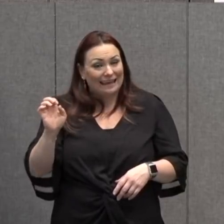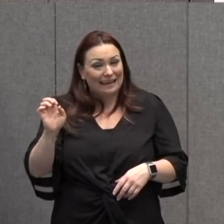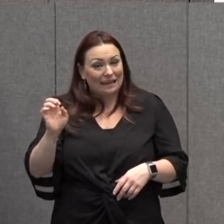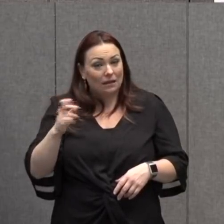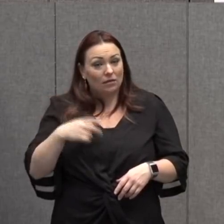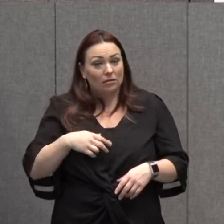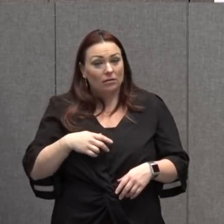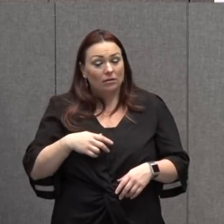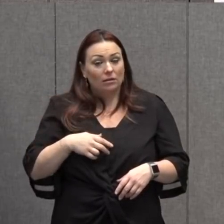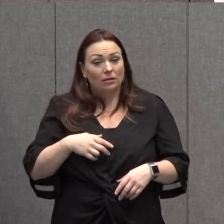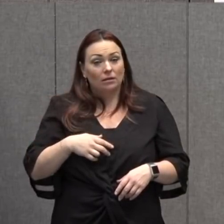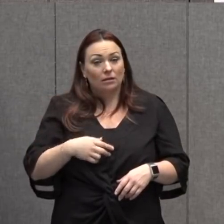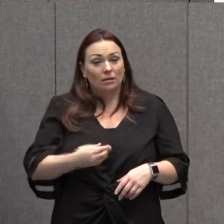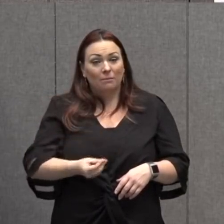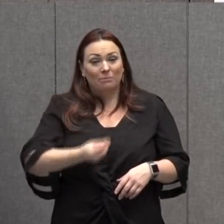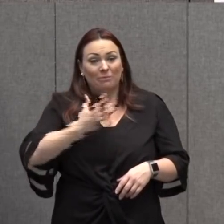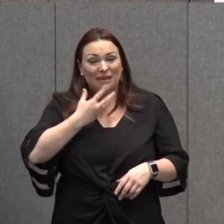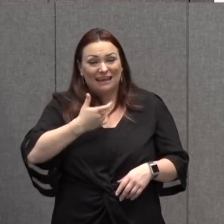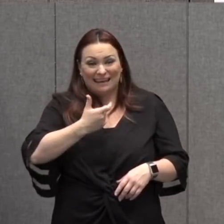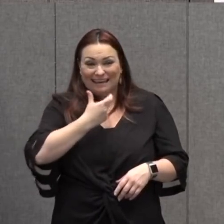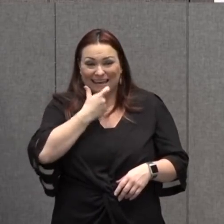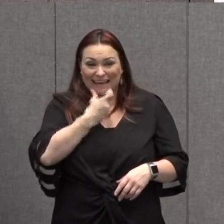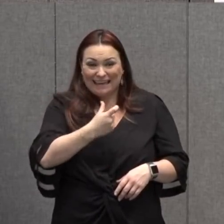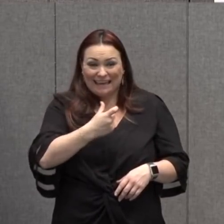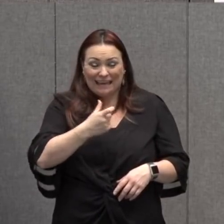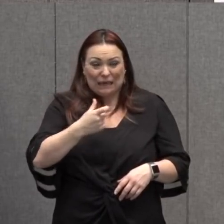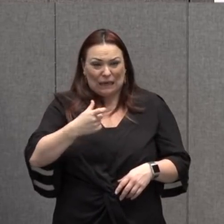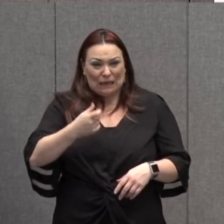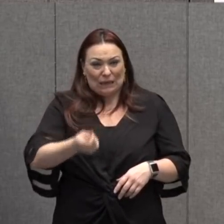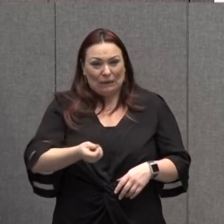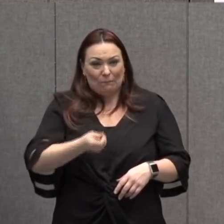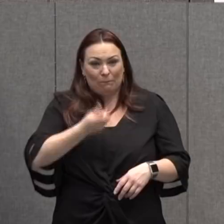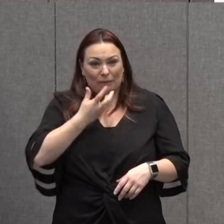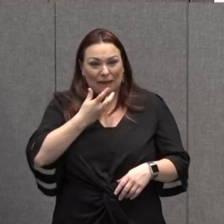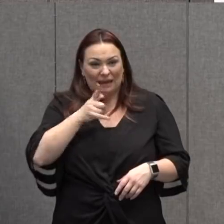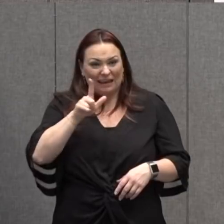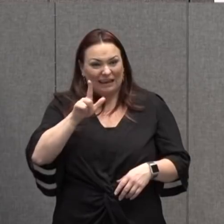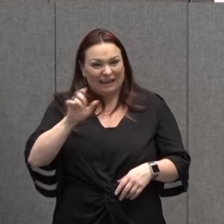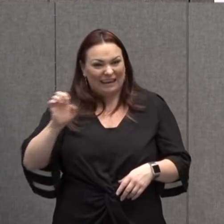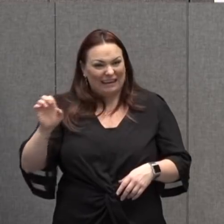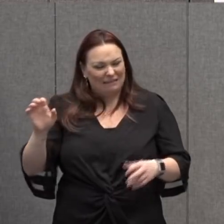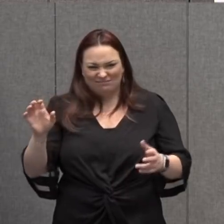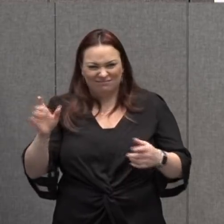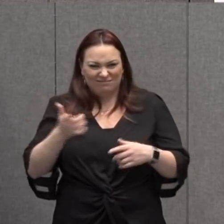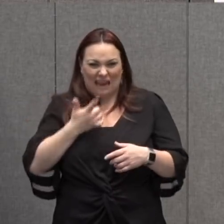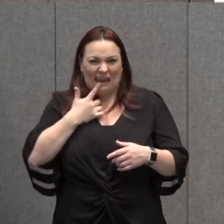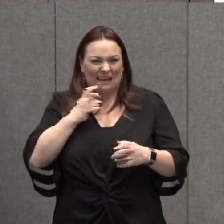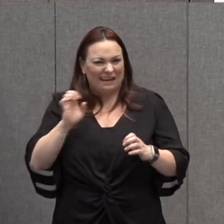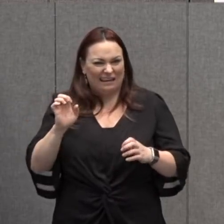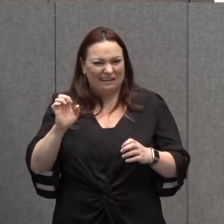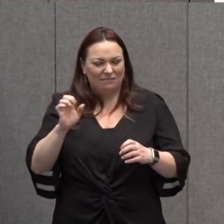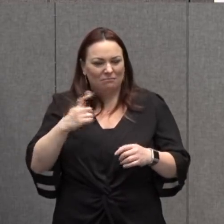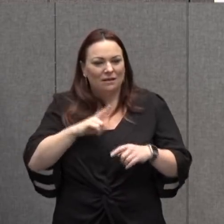Pea-plee? See once again, you'd say, does that make sense? I've never heard of a pea-plee. But because I know that this is